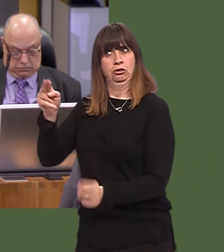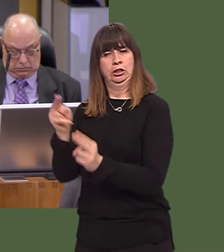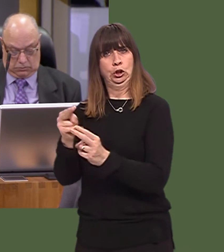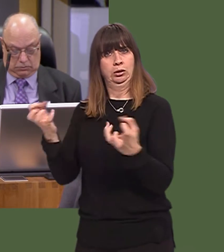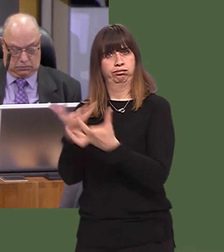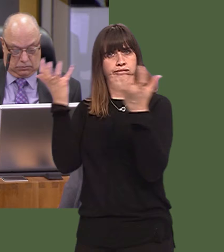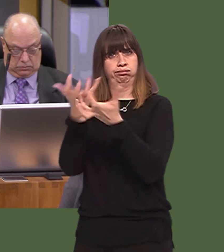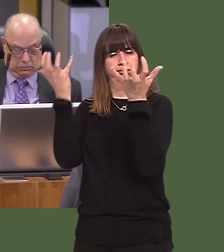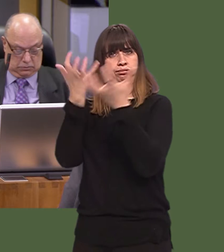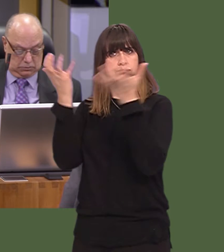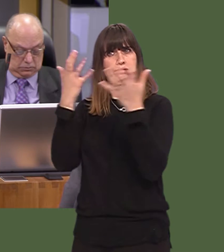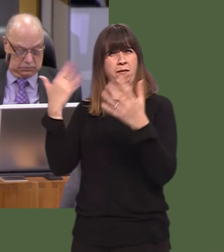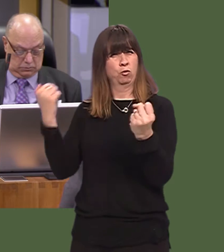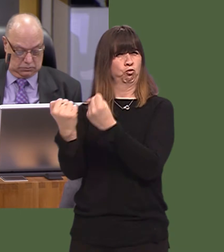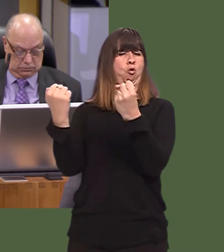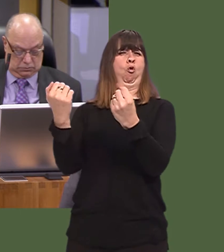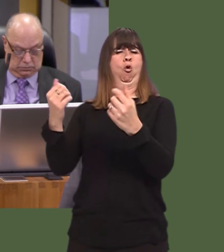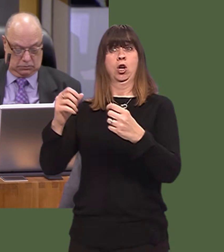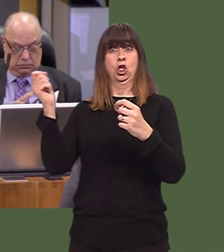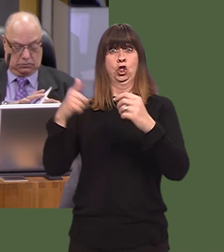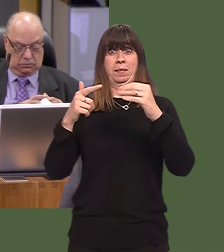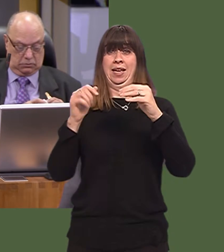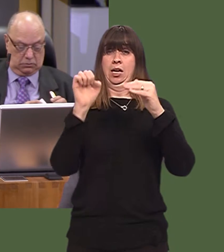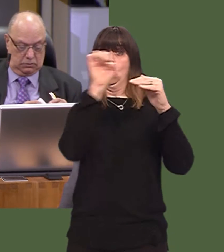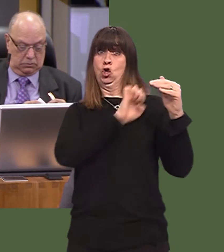these emissions, which were over twice the actual agreed European limit.